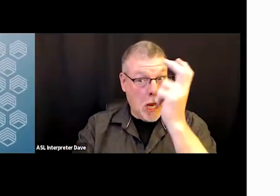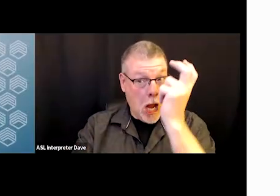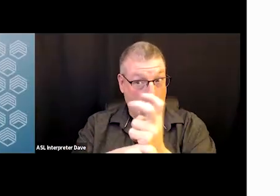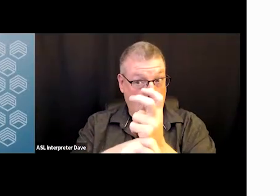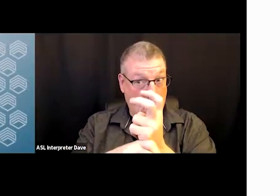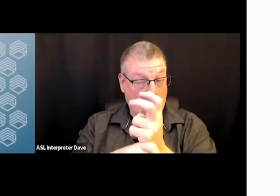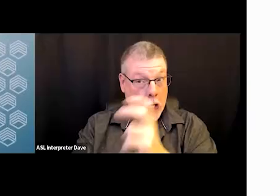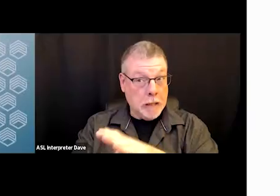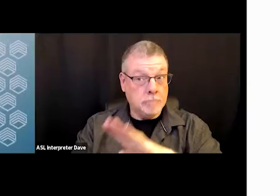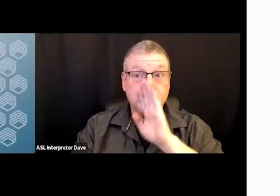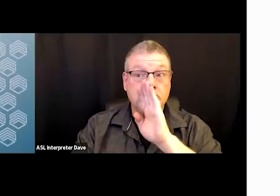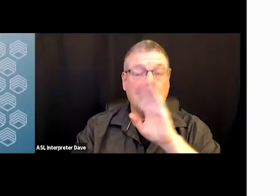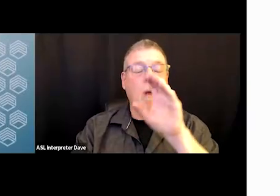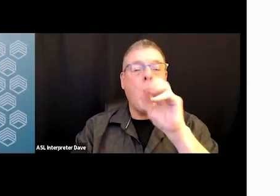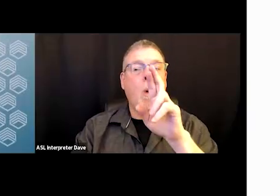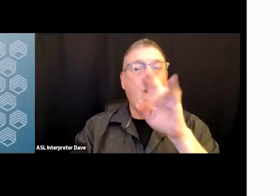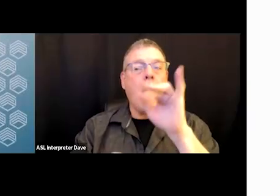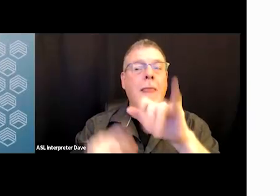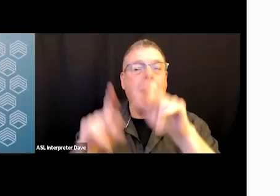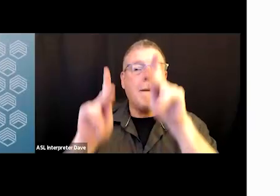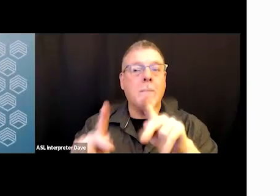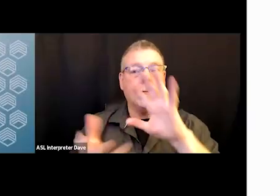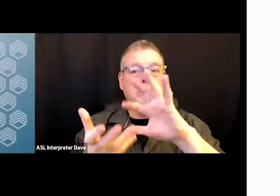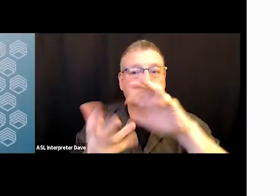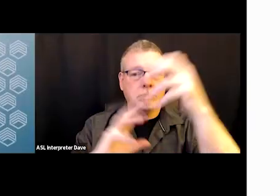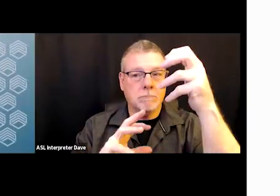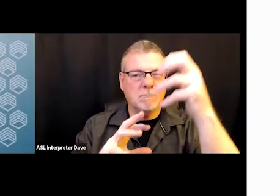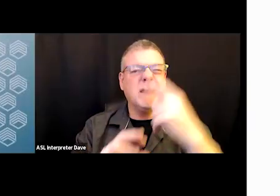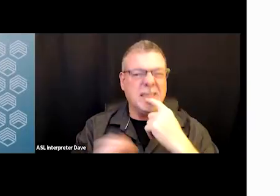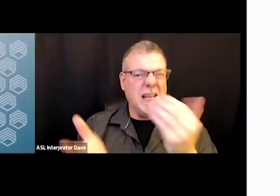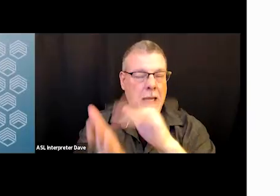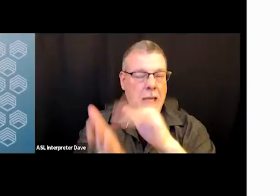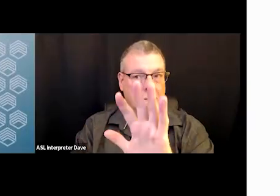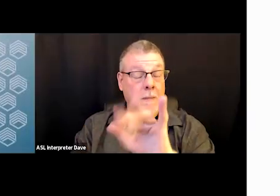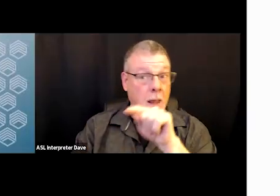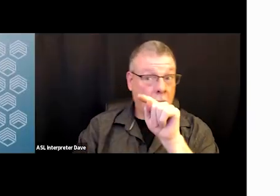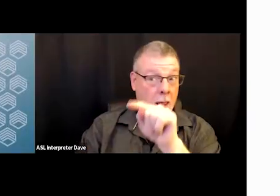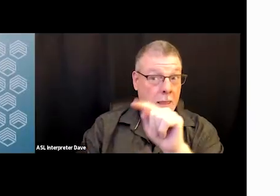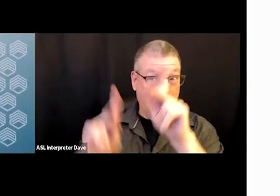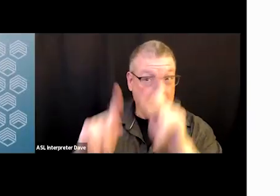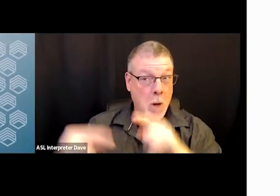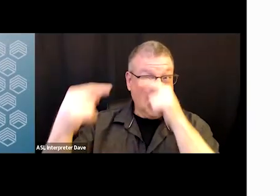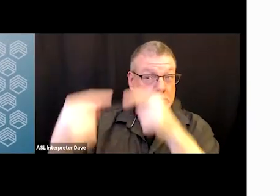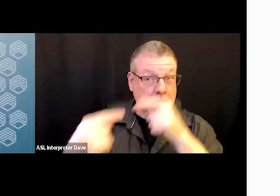or is this person dysregulated? I'm gonna say that one more time. Is this person being difficult?